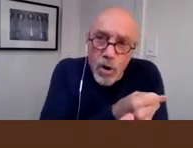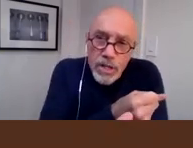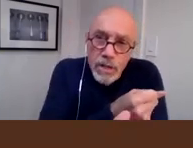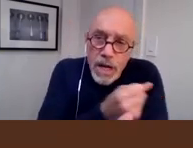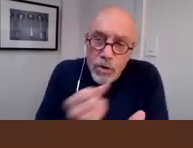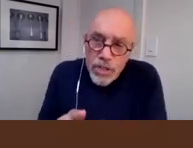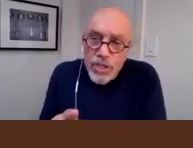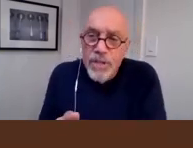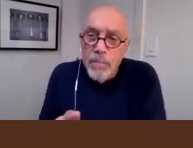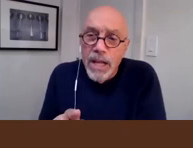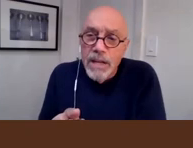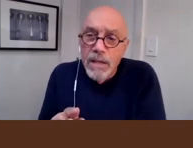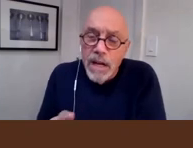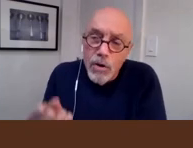quality. And how good is it for the planet and how